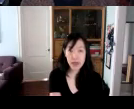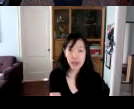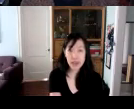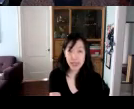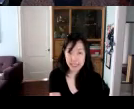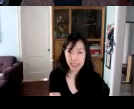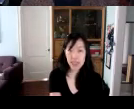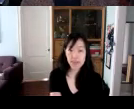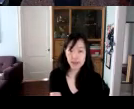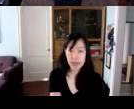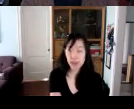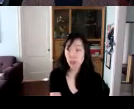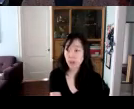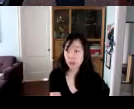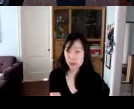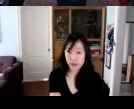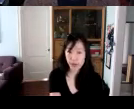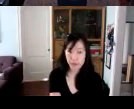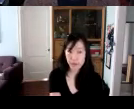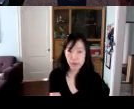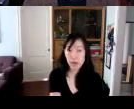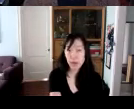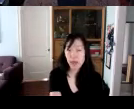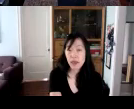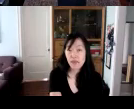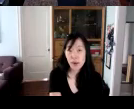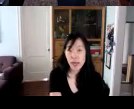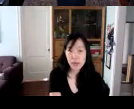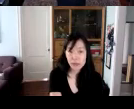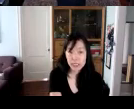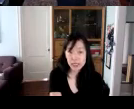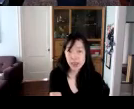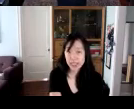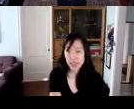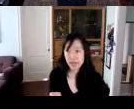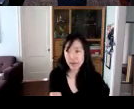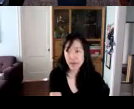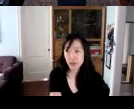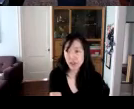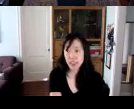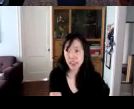our Executive Director will approve it. If for any reason our Exectuive Director needs